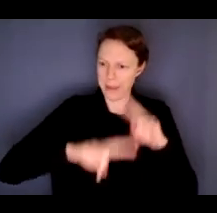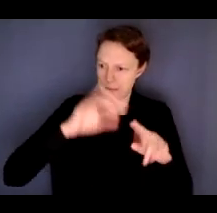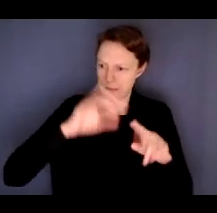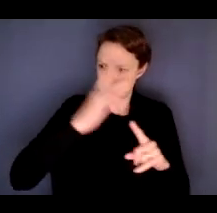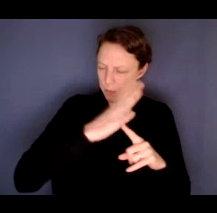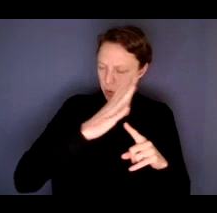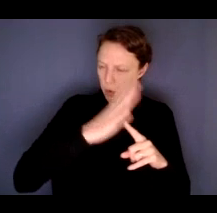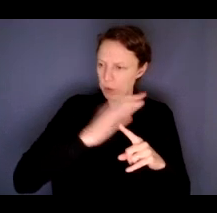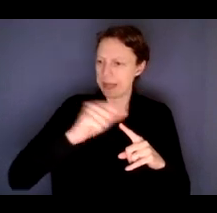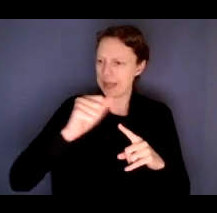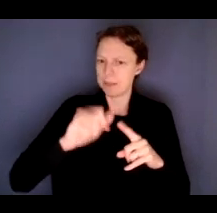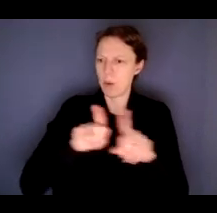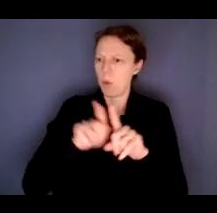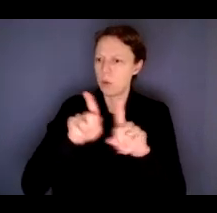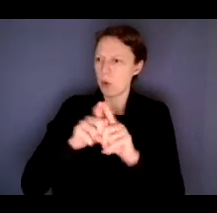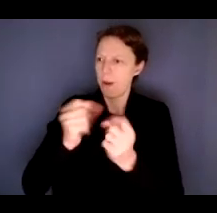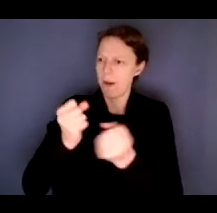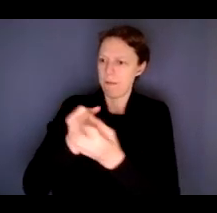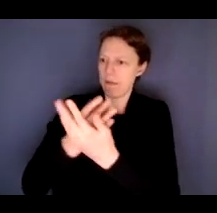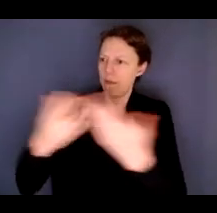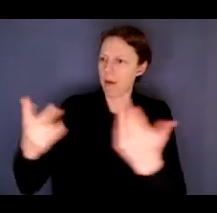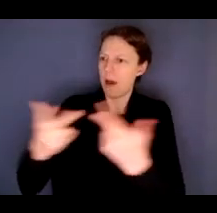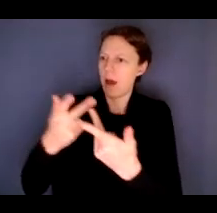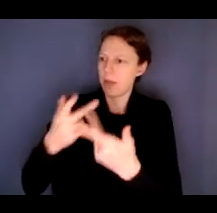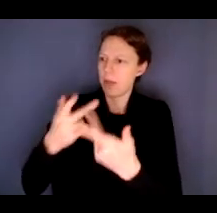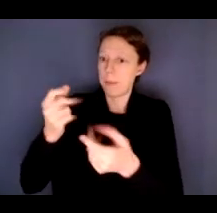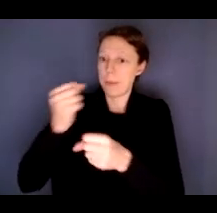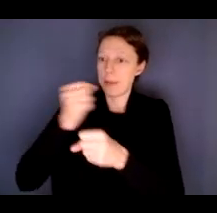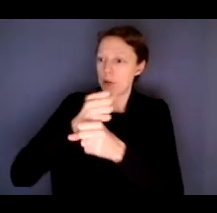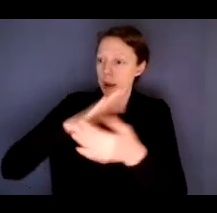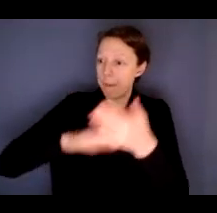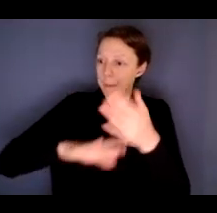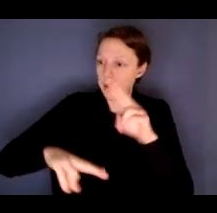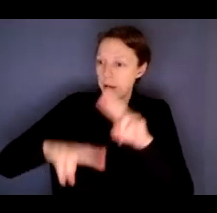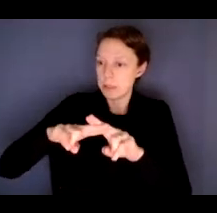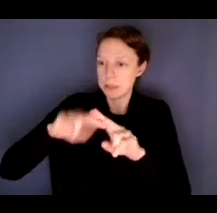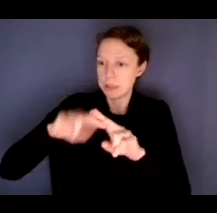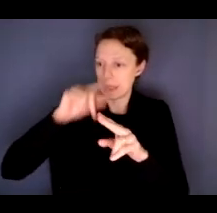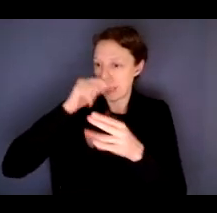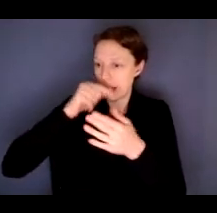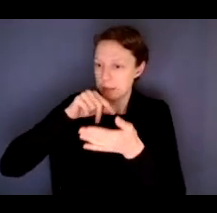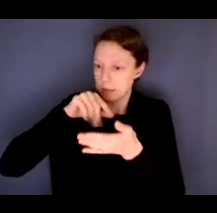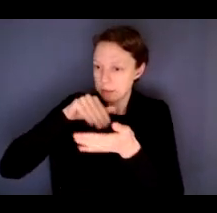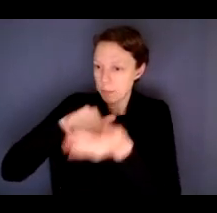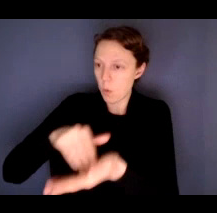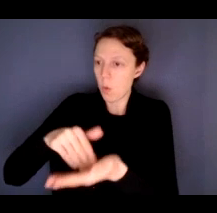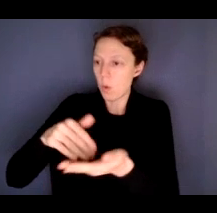also acknowledges that there might be things that the grandparents can support the child with or a